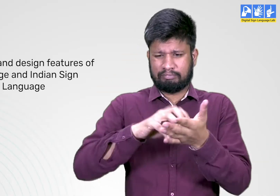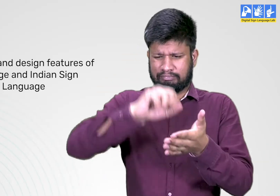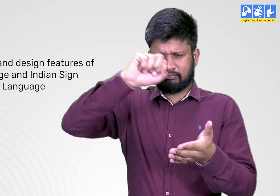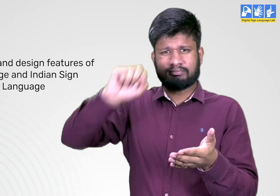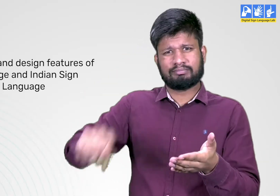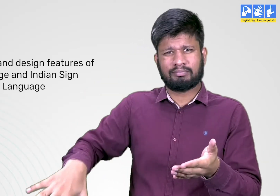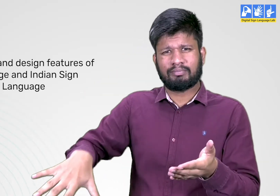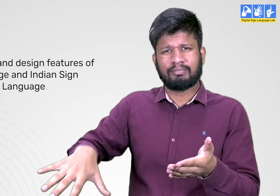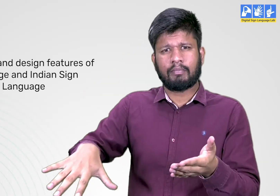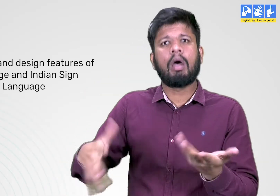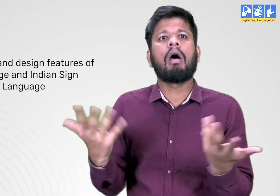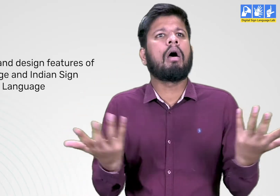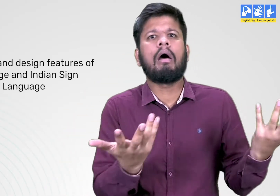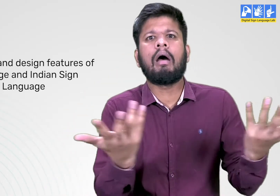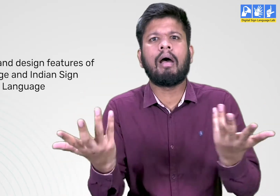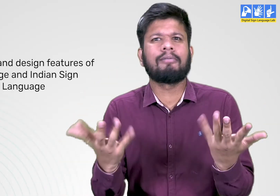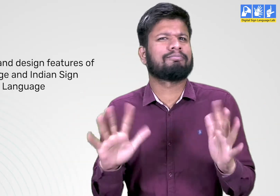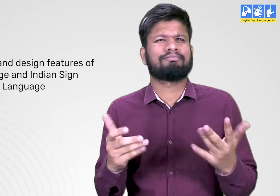Can humans survive without language?